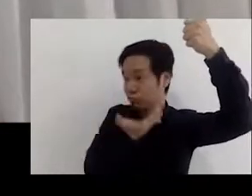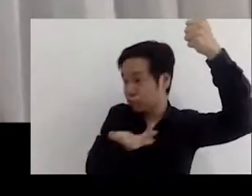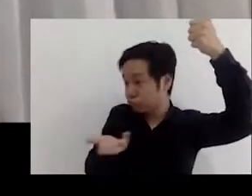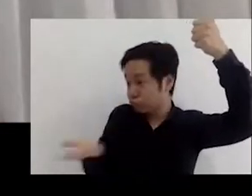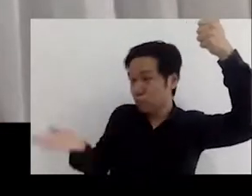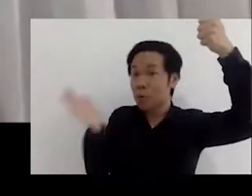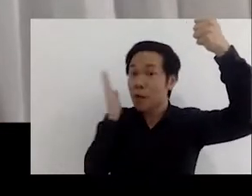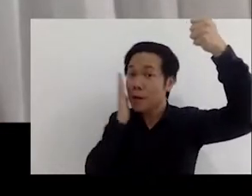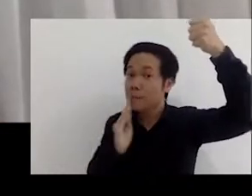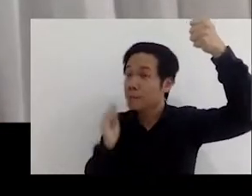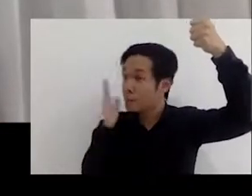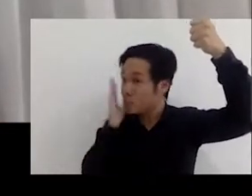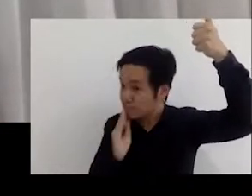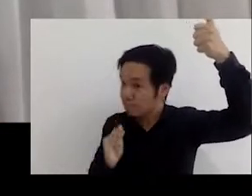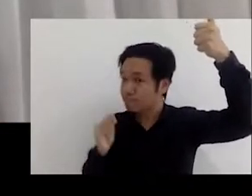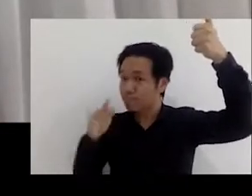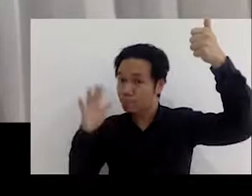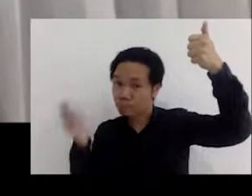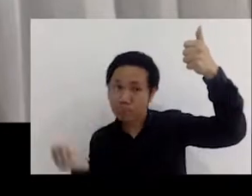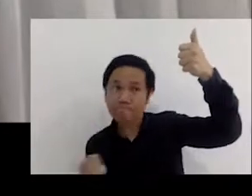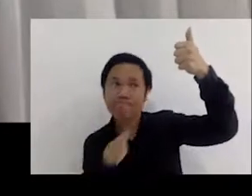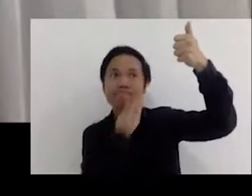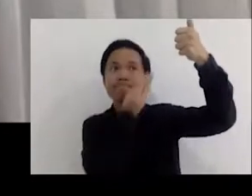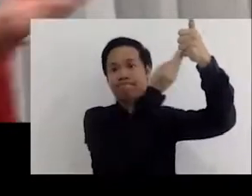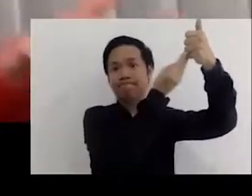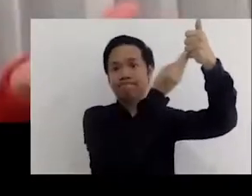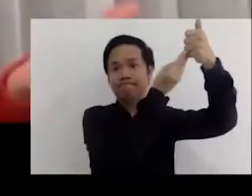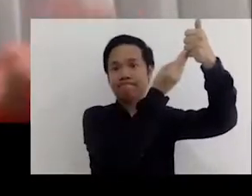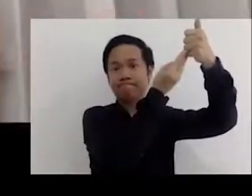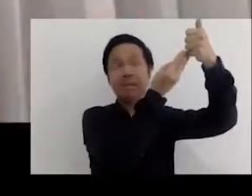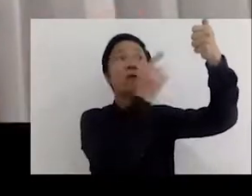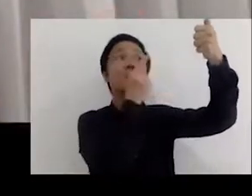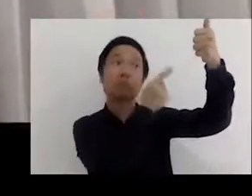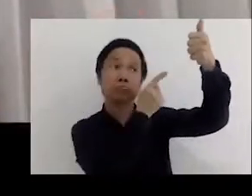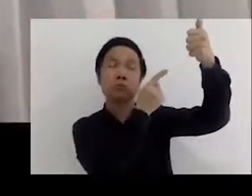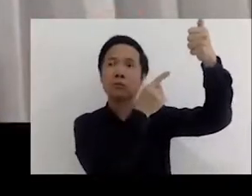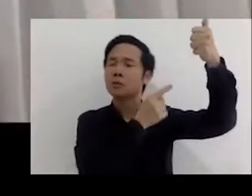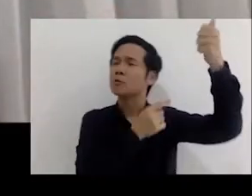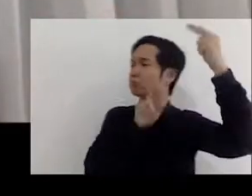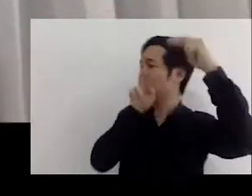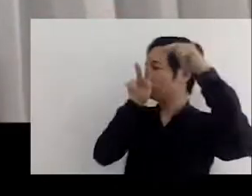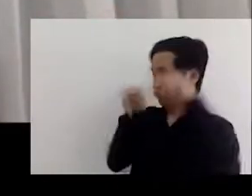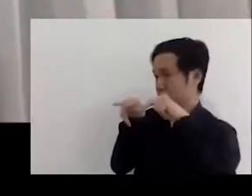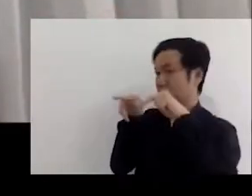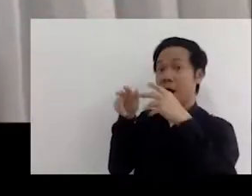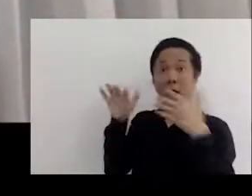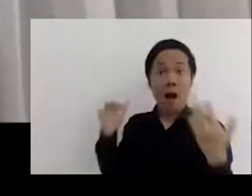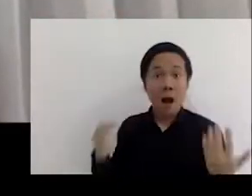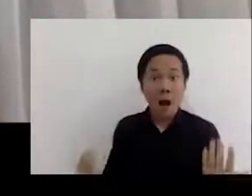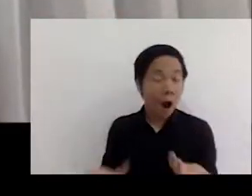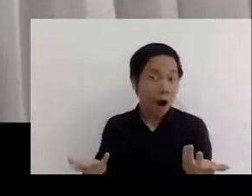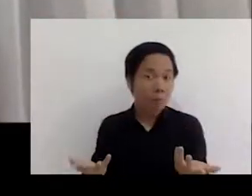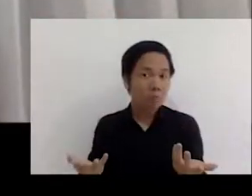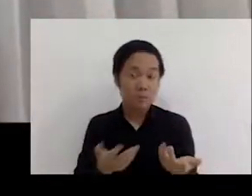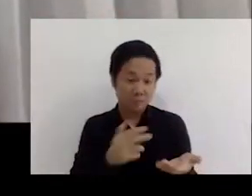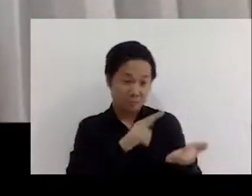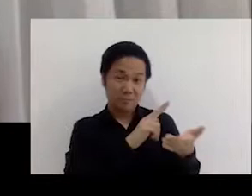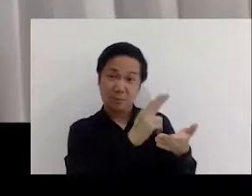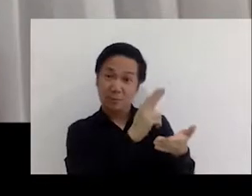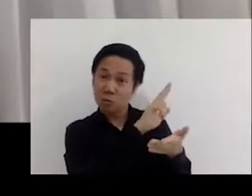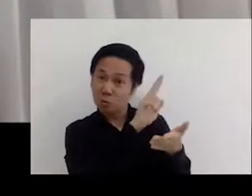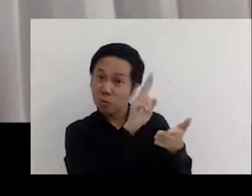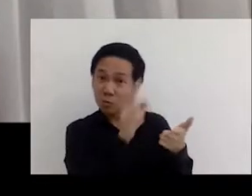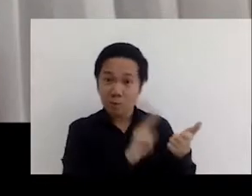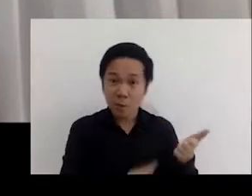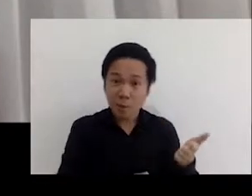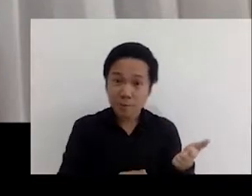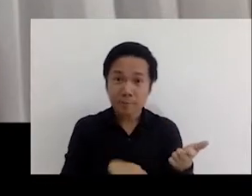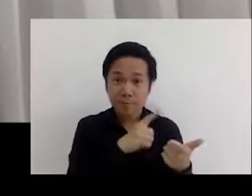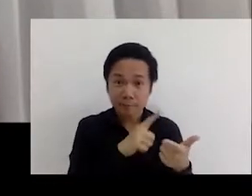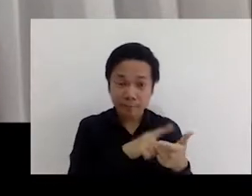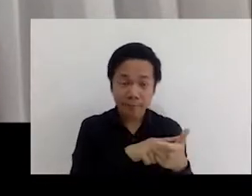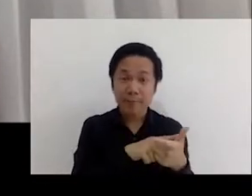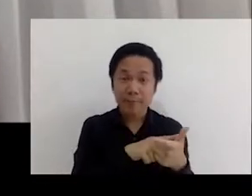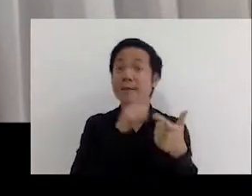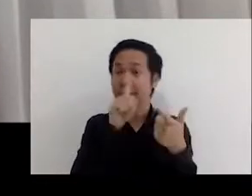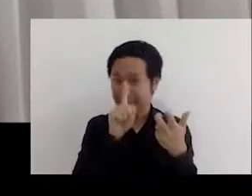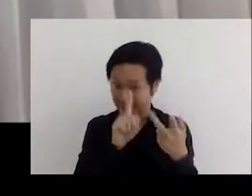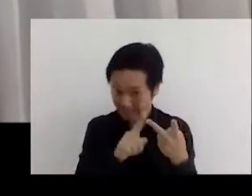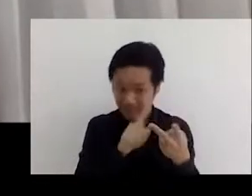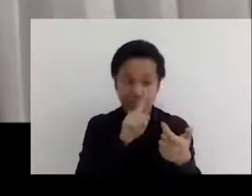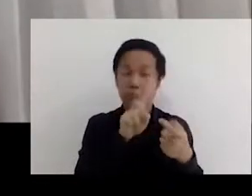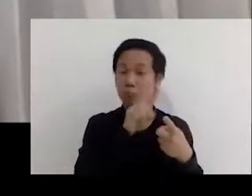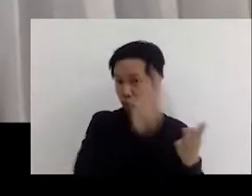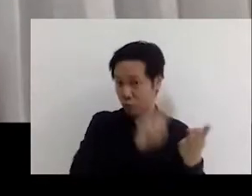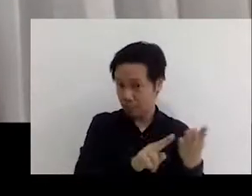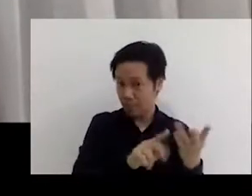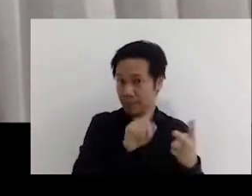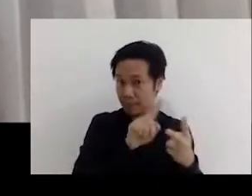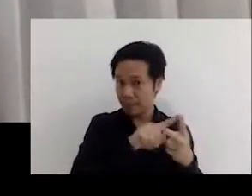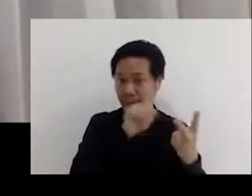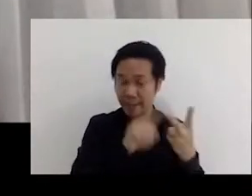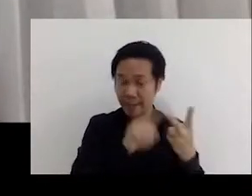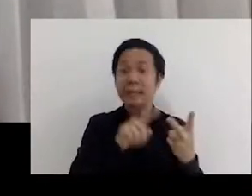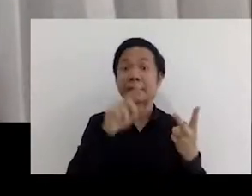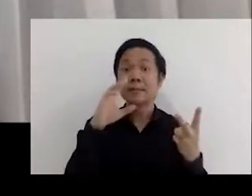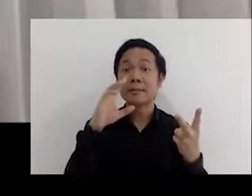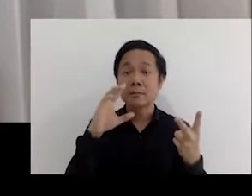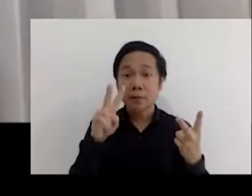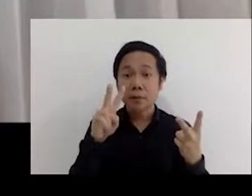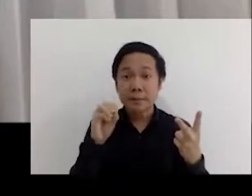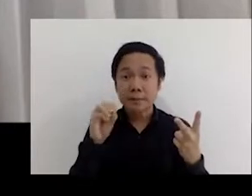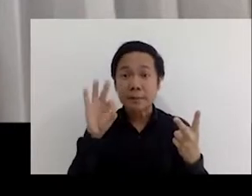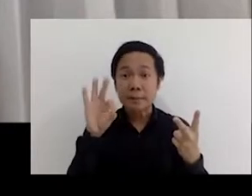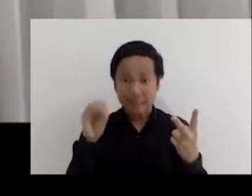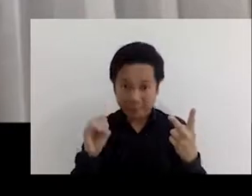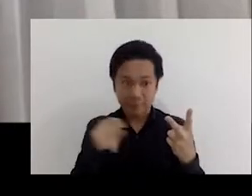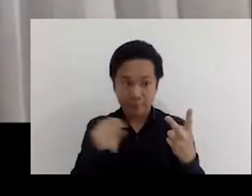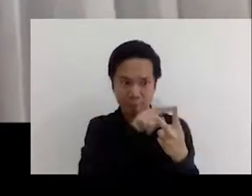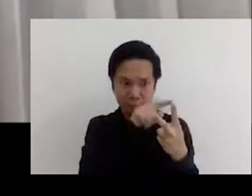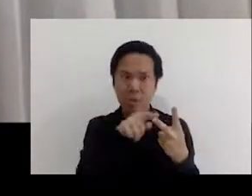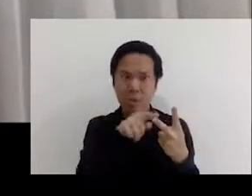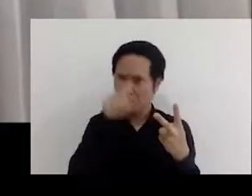because the pandemic shows us that the Convention and the 2030 Agenda needs to progress in the fulfillment.